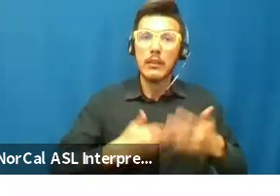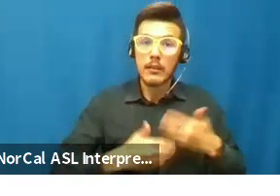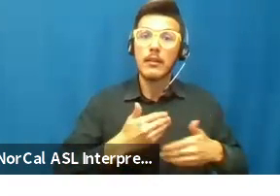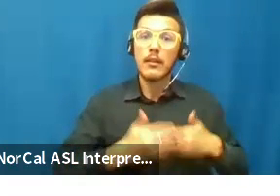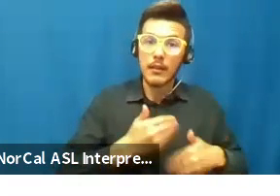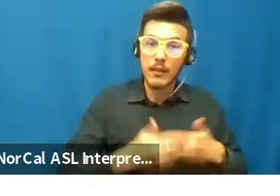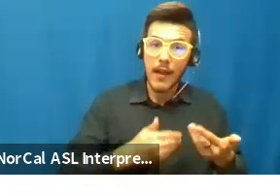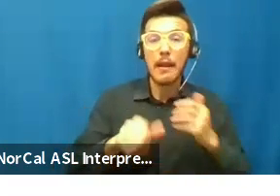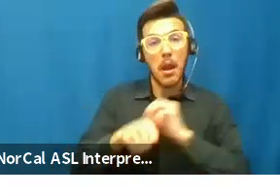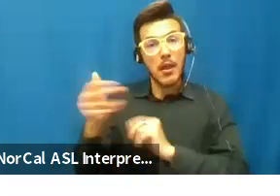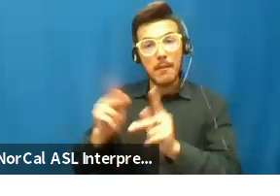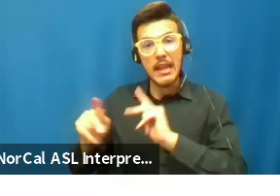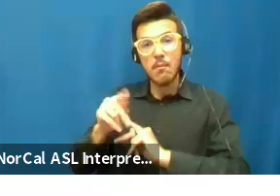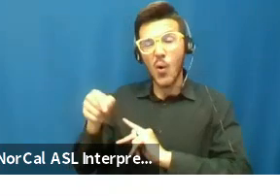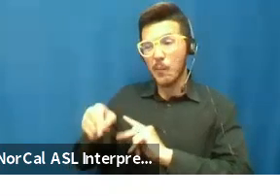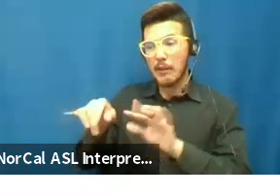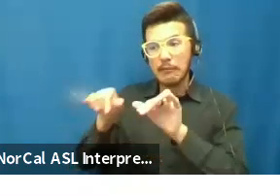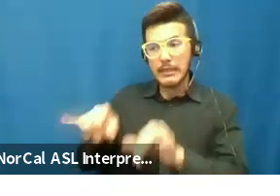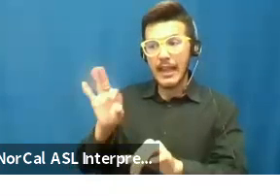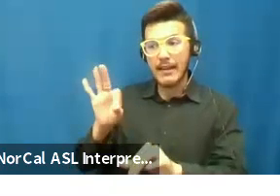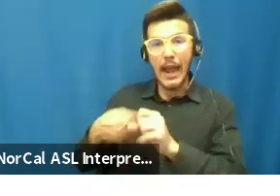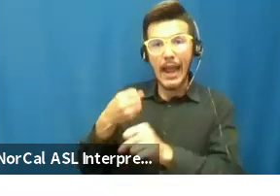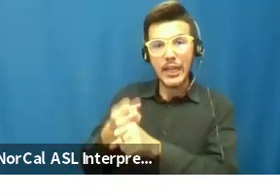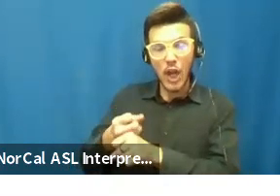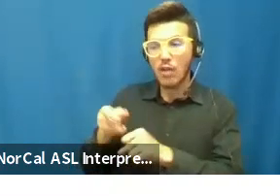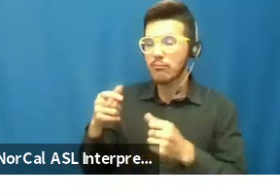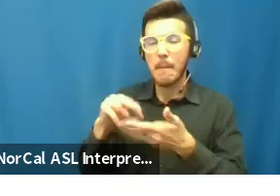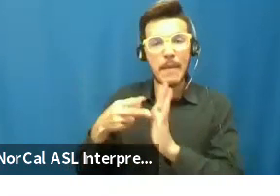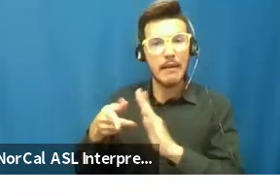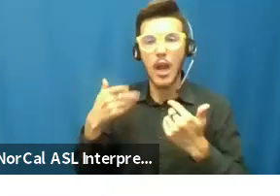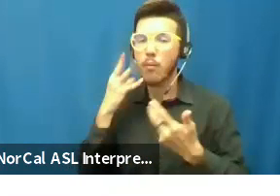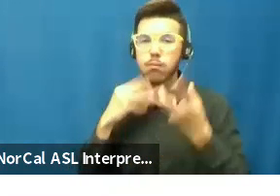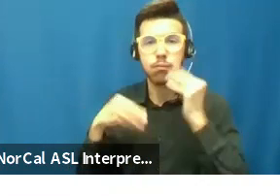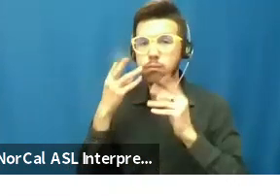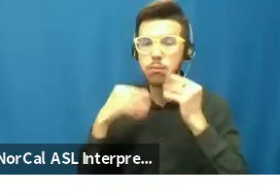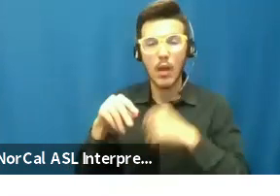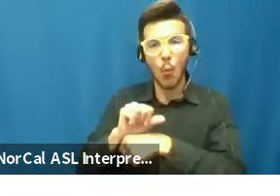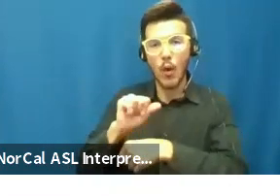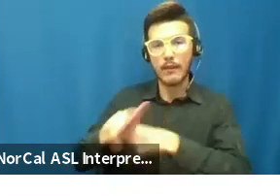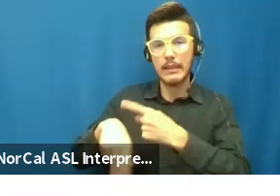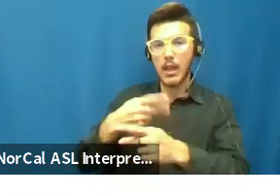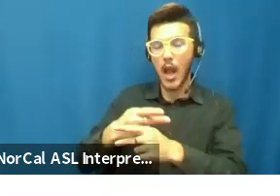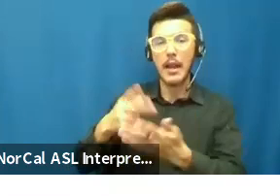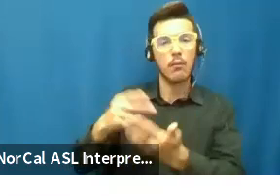over nine years. So a ton of experience working on these types of initiatives. Many of these